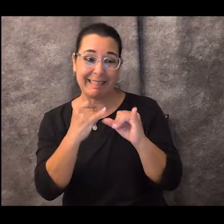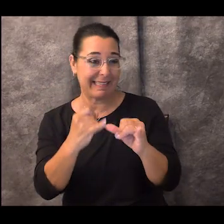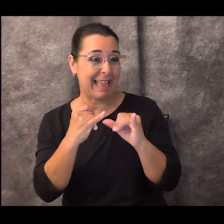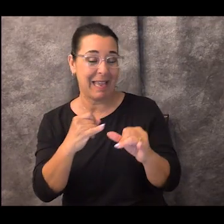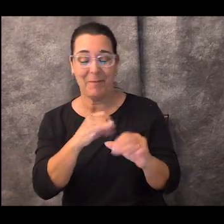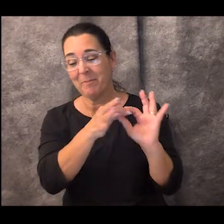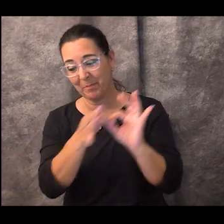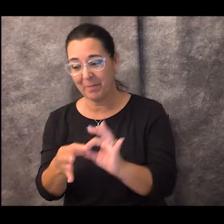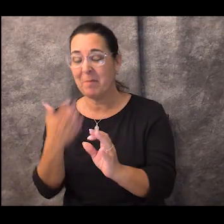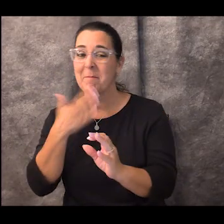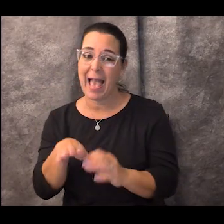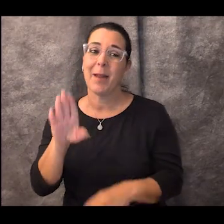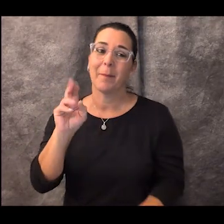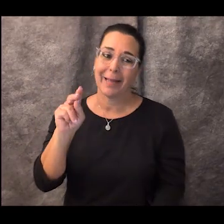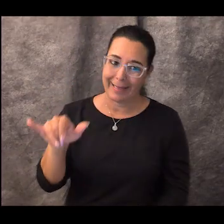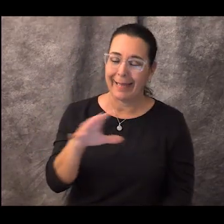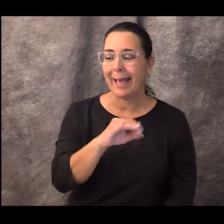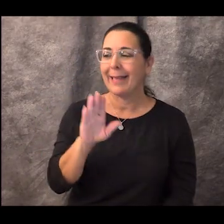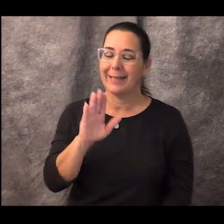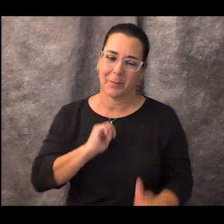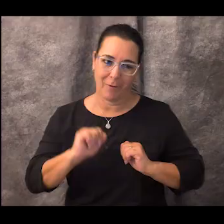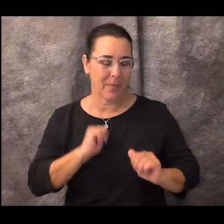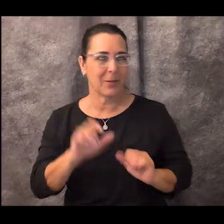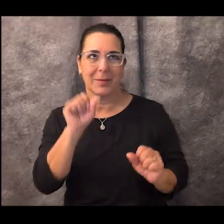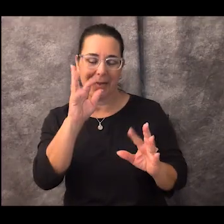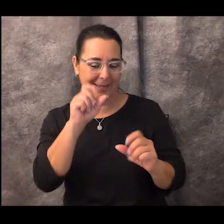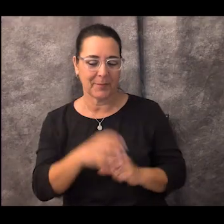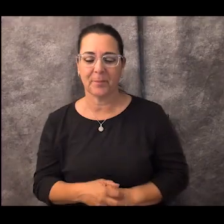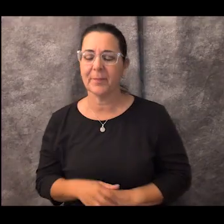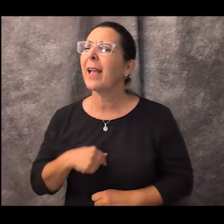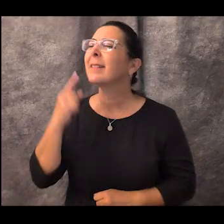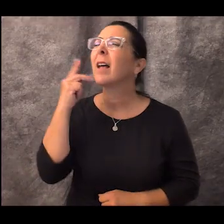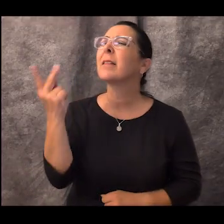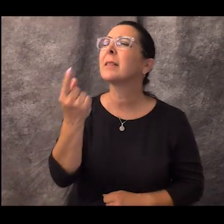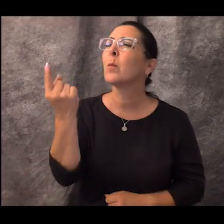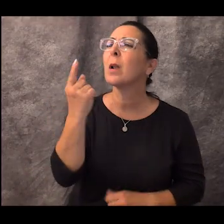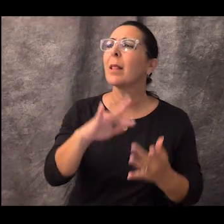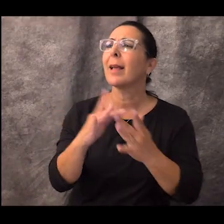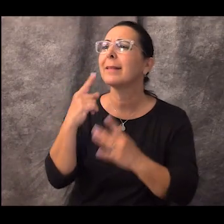Bunny and about that performance, it was epic. (Michelle) I saw someone online who said, Bad Bunny really said,